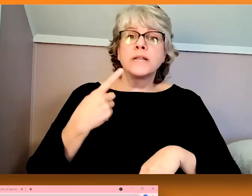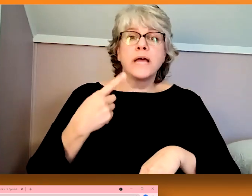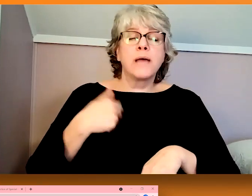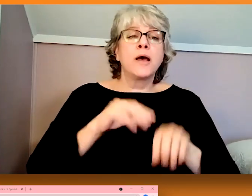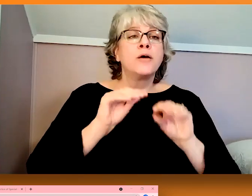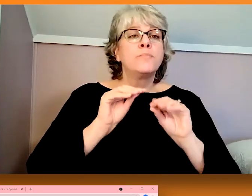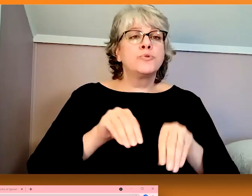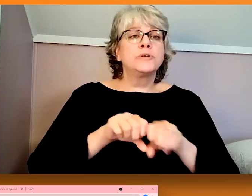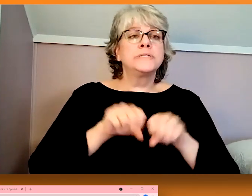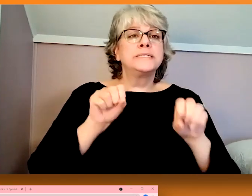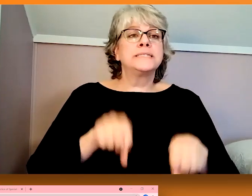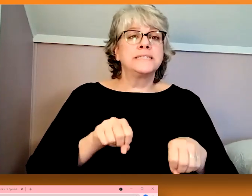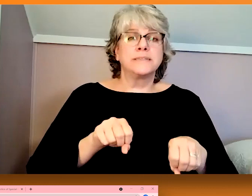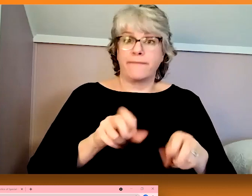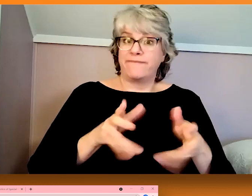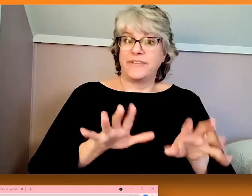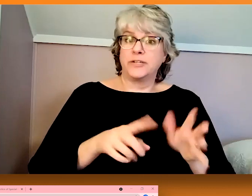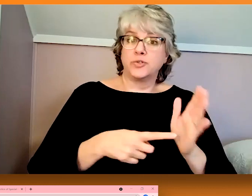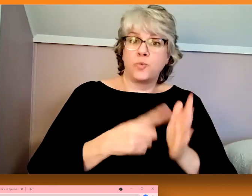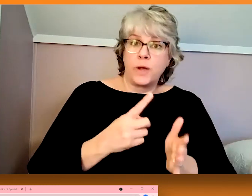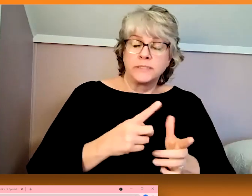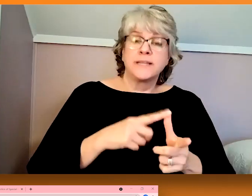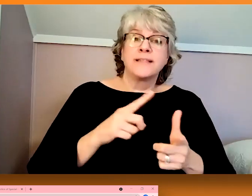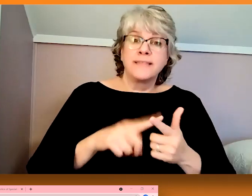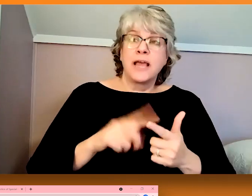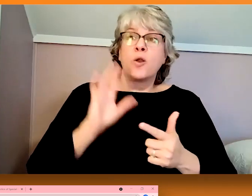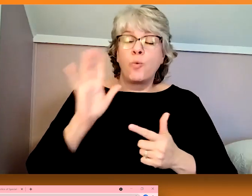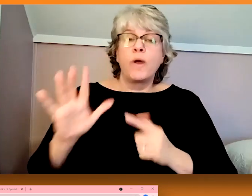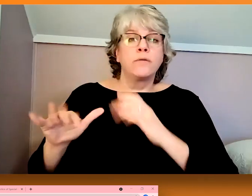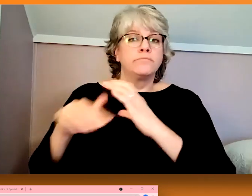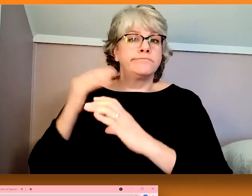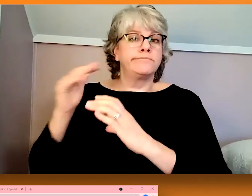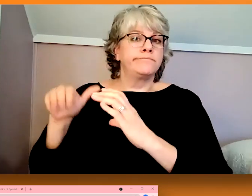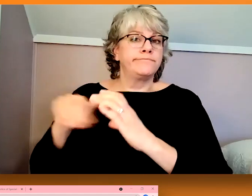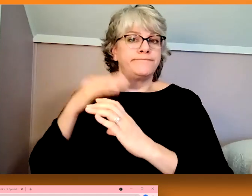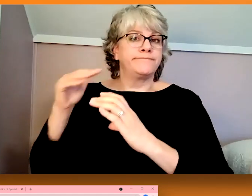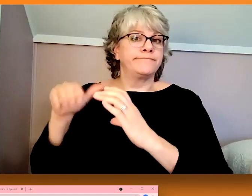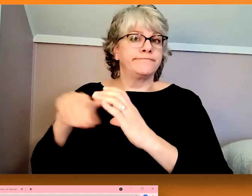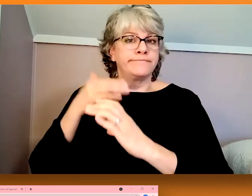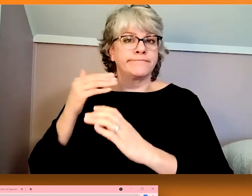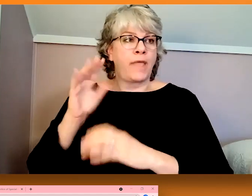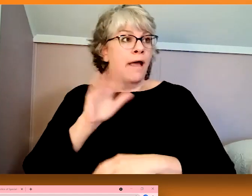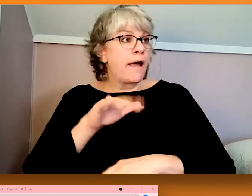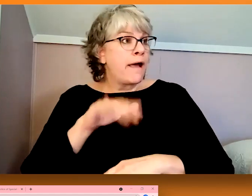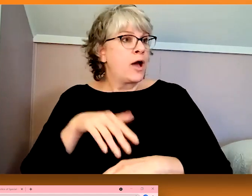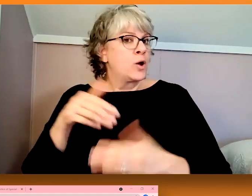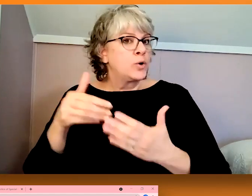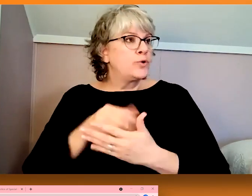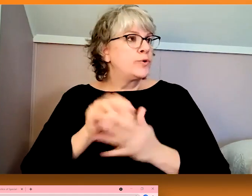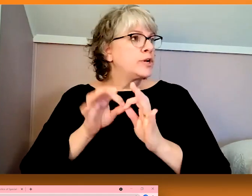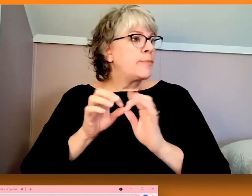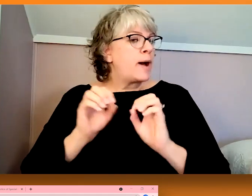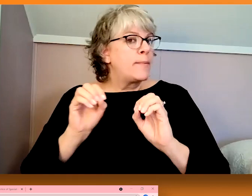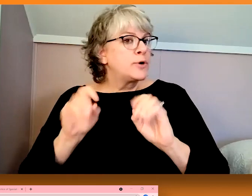then I would start getting e-mails from GrantForward that says, "Oh, hey, Bob. "We got a new interpreting opportunity